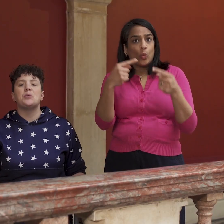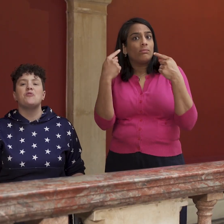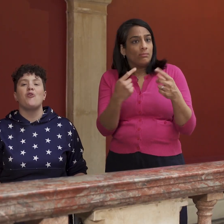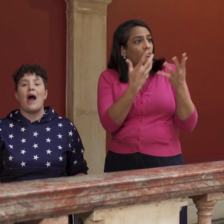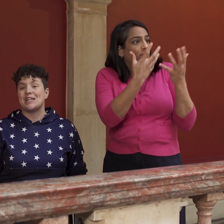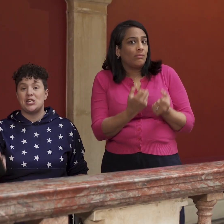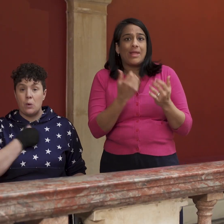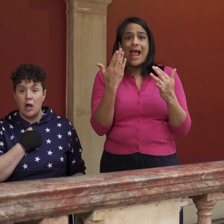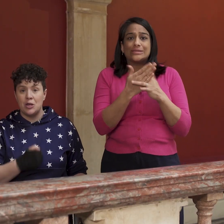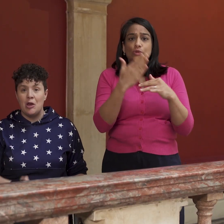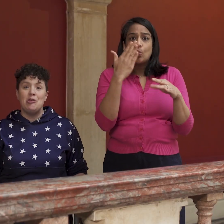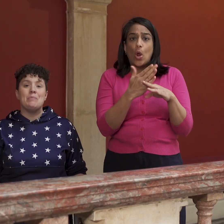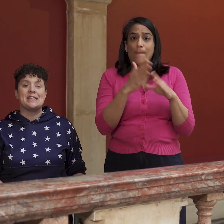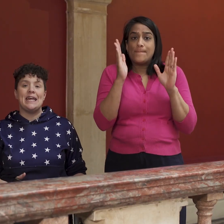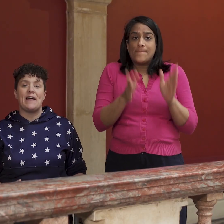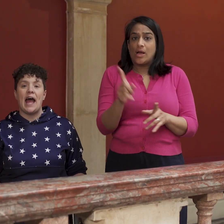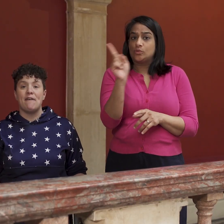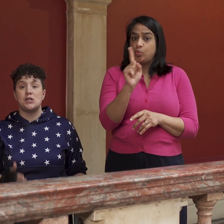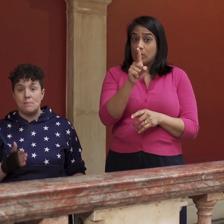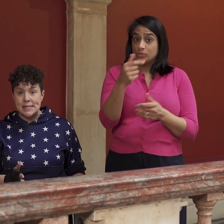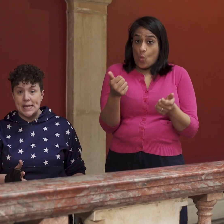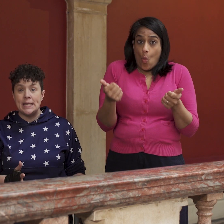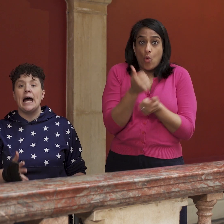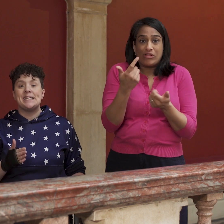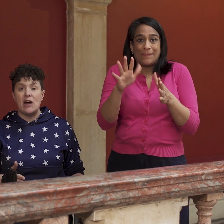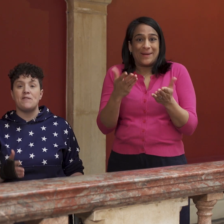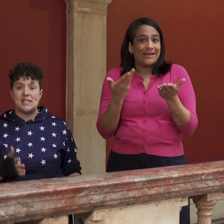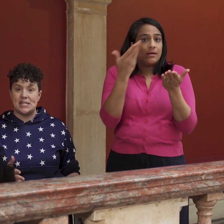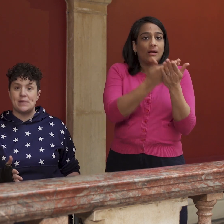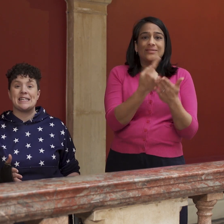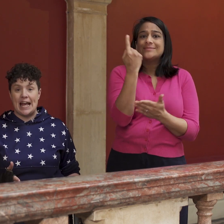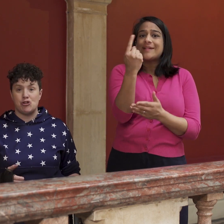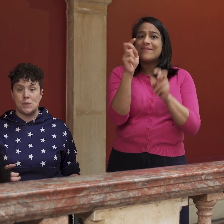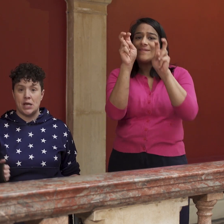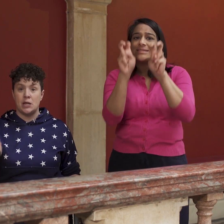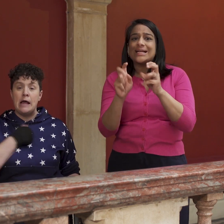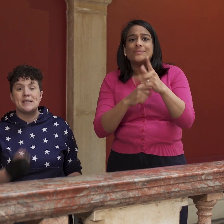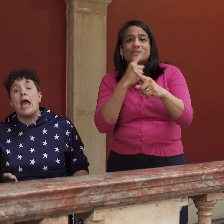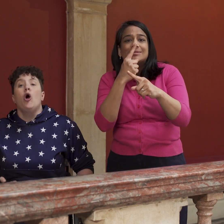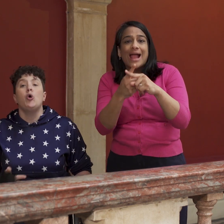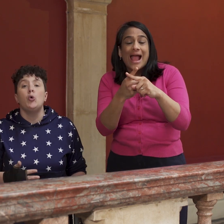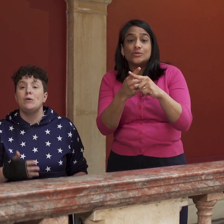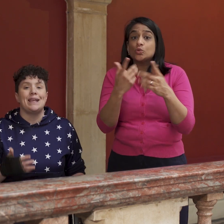To be eligible for Access to Work you must either have submitted a self-assessment tax return biscuit